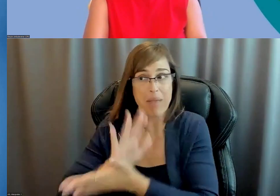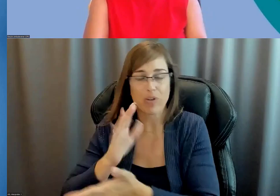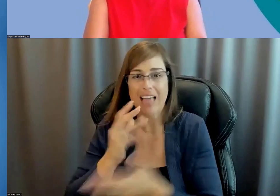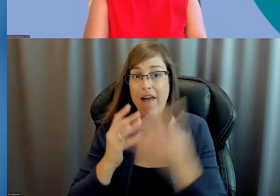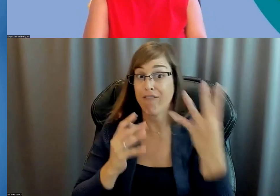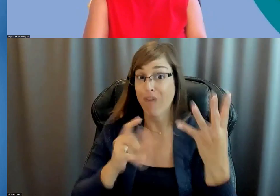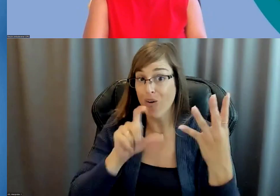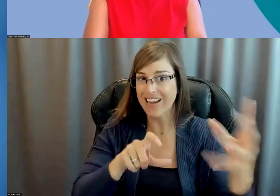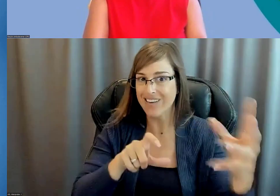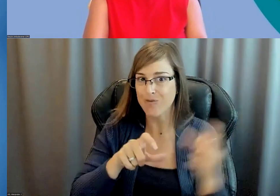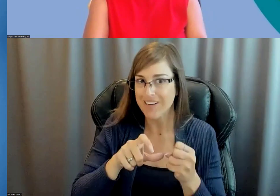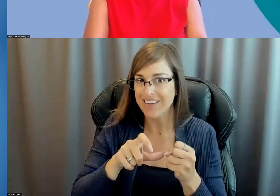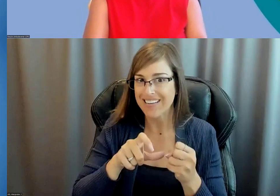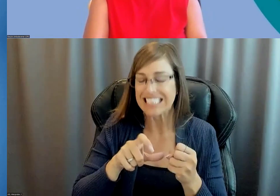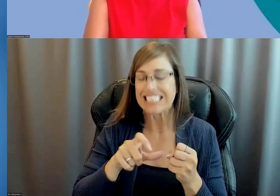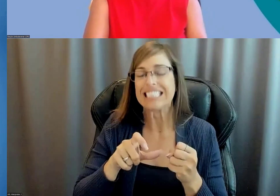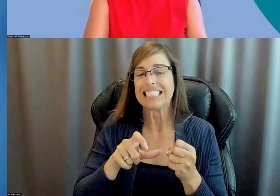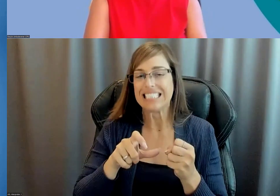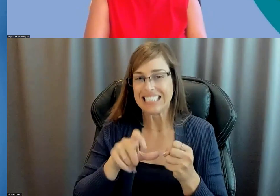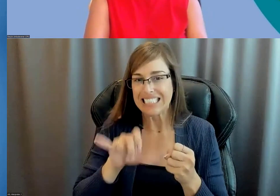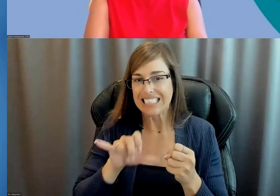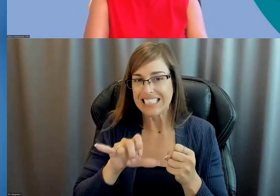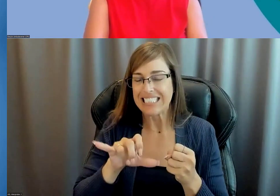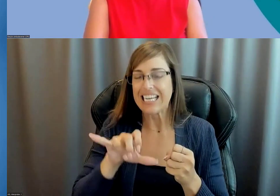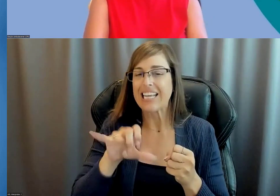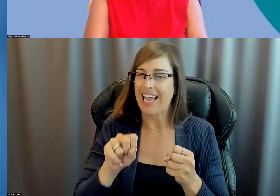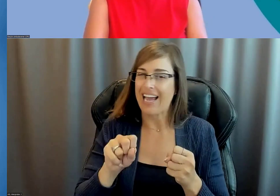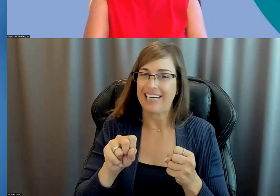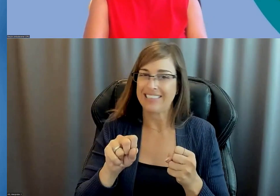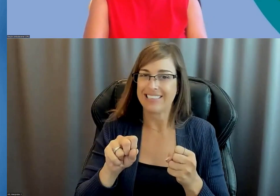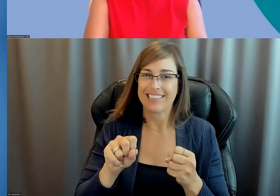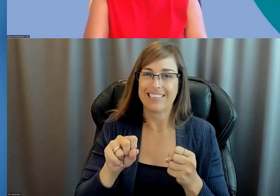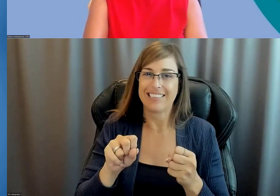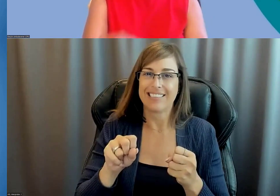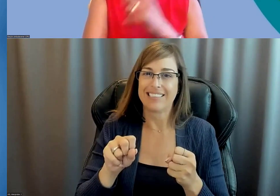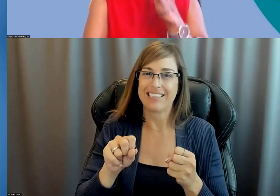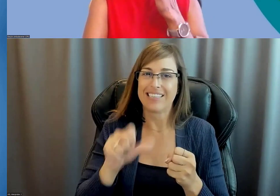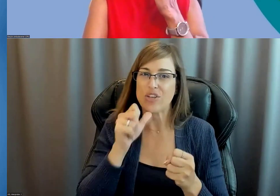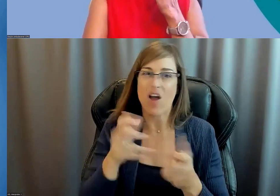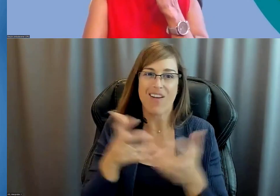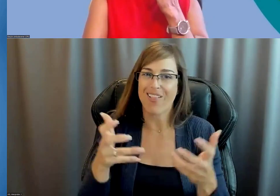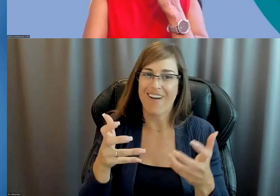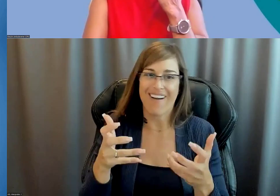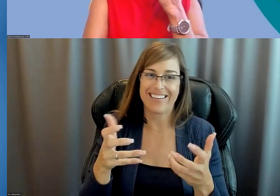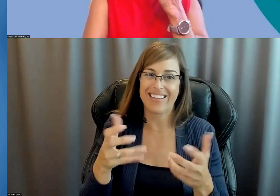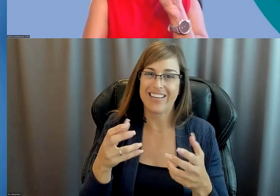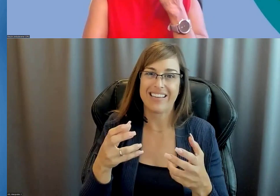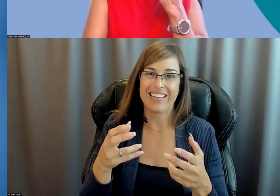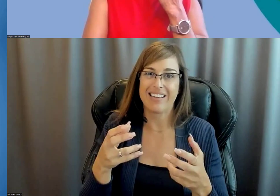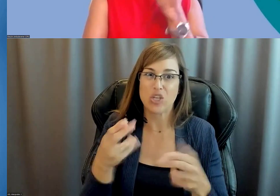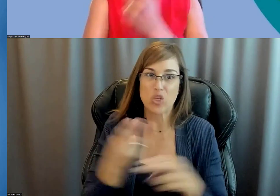that will tell us that, yeah, this is not ..there wasn't much that was usable coming out this grant,